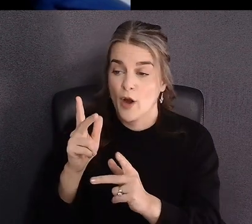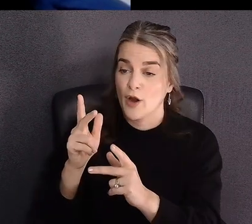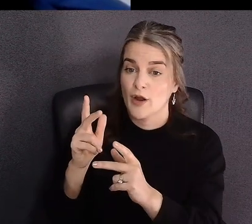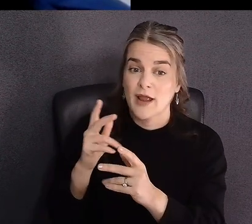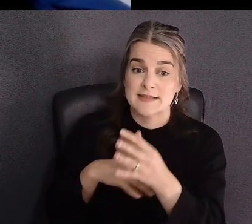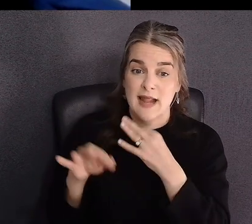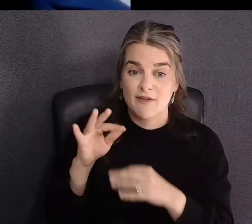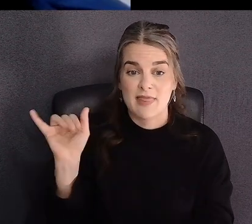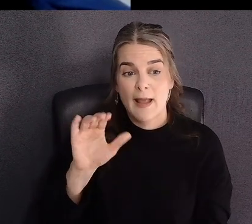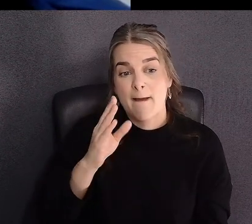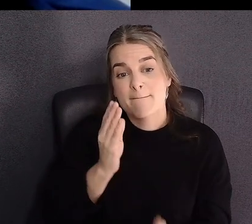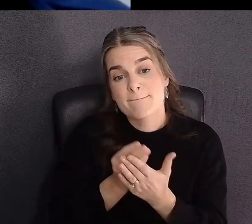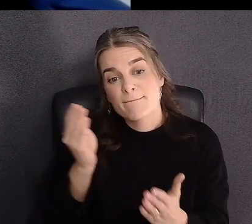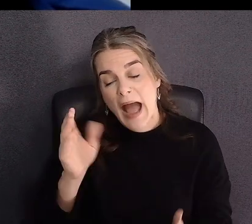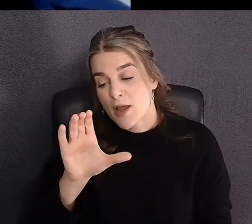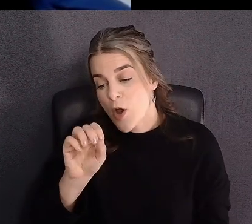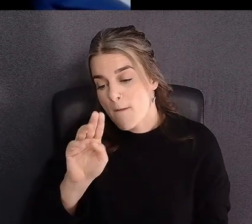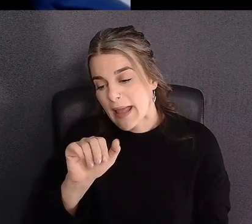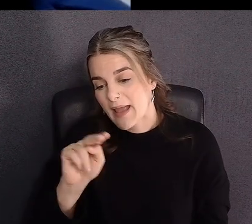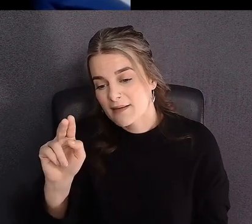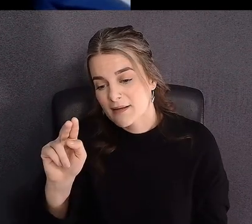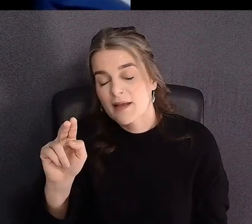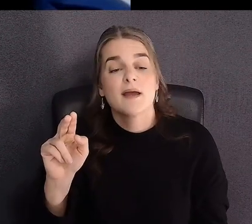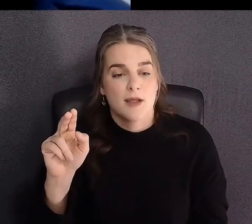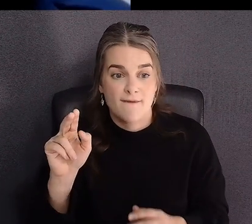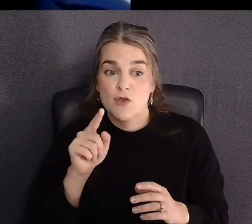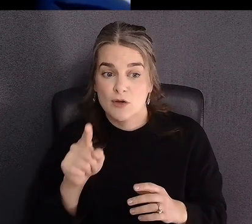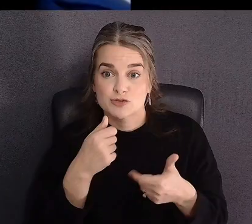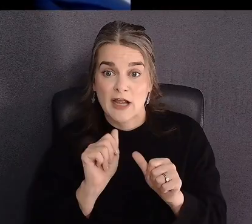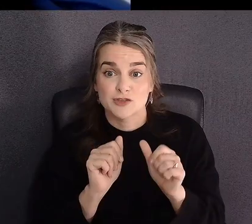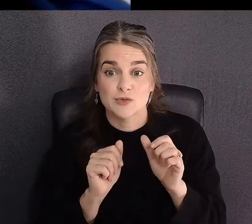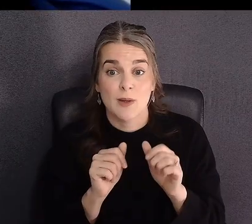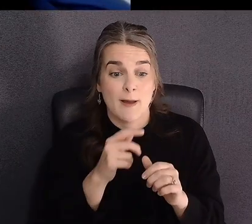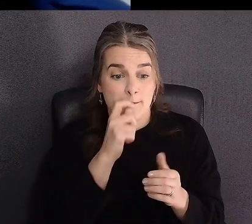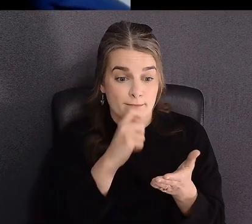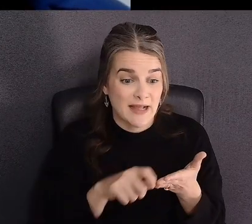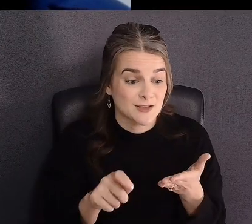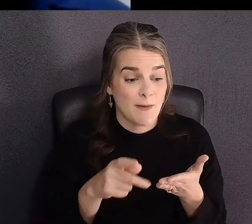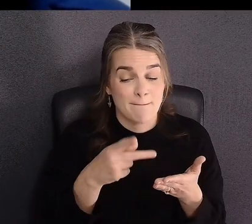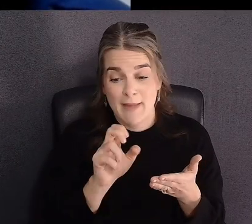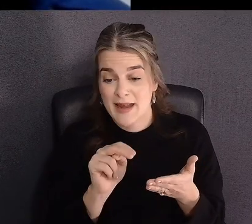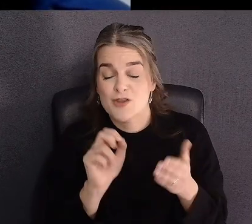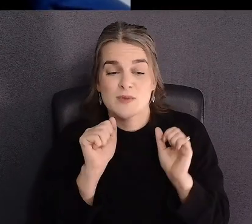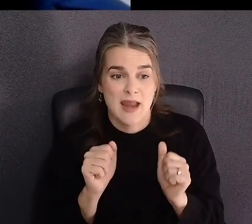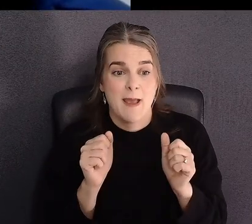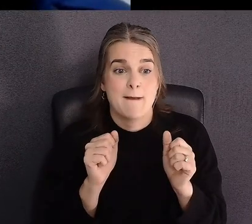Coban, if you're just building up a pencil or a pen or whatever, you can literally just get a couple rubber bands